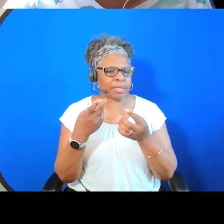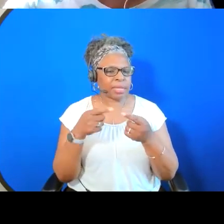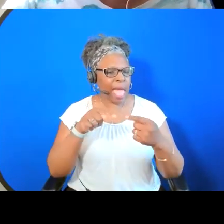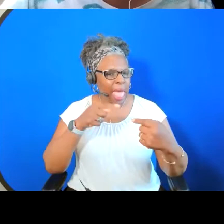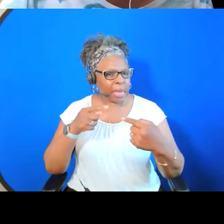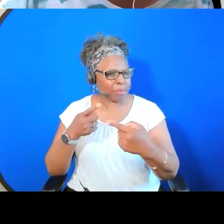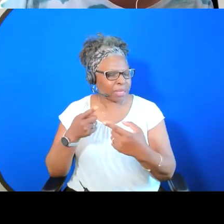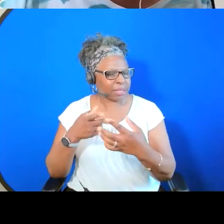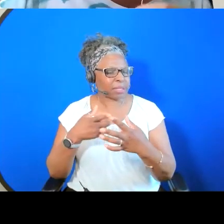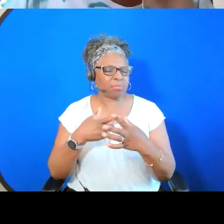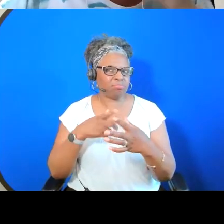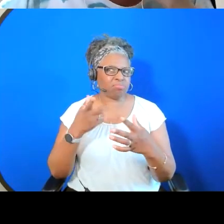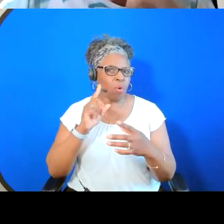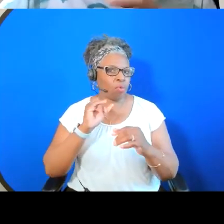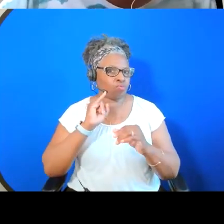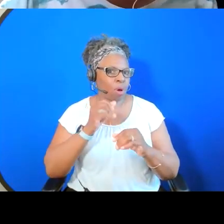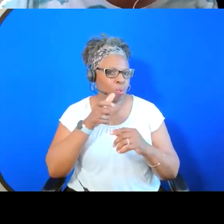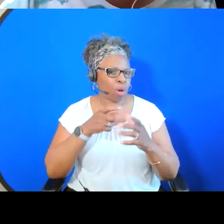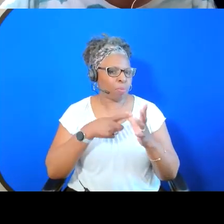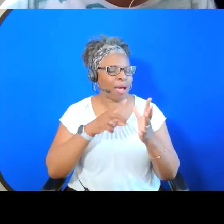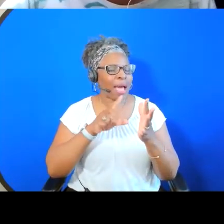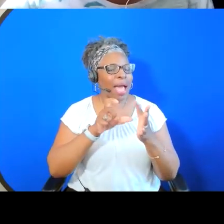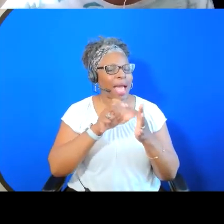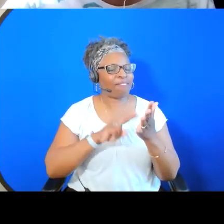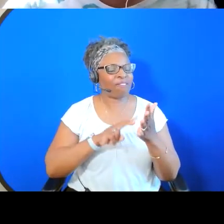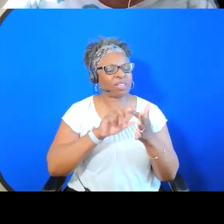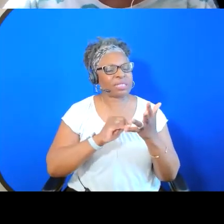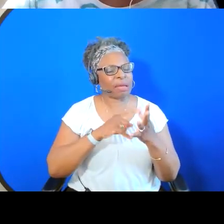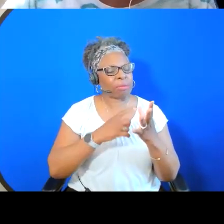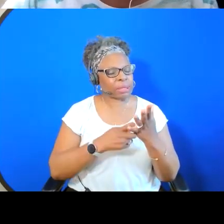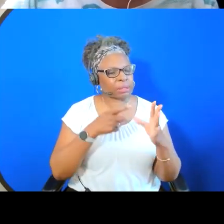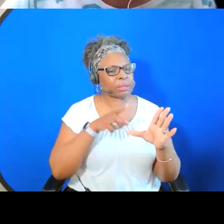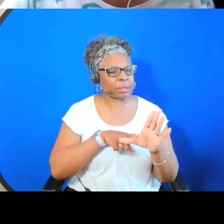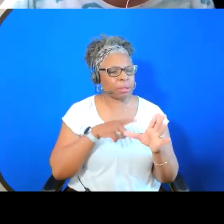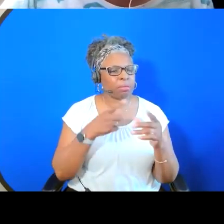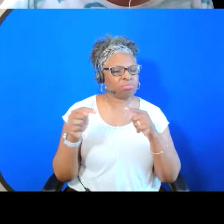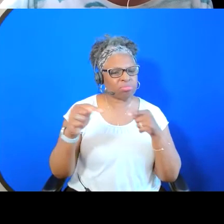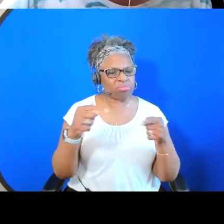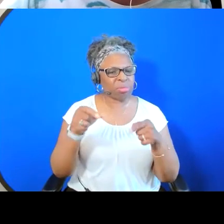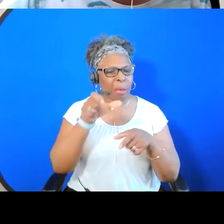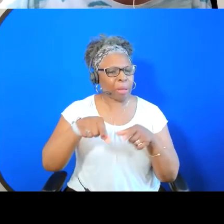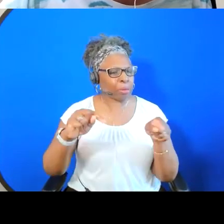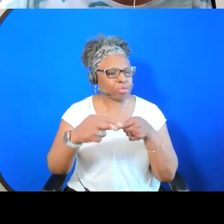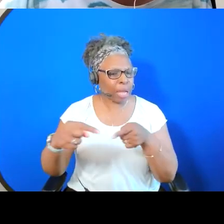I mean, obviously, you know, in certain spaces, when we work with figures like Priti Patel, I don't think we can, we can hope for her to be our adversary.